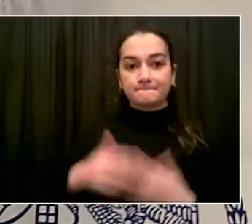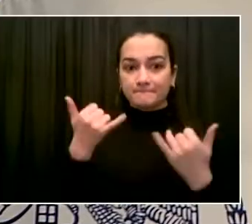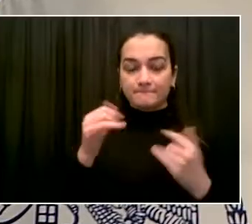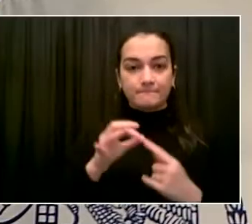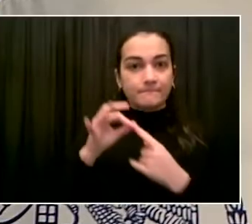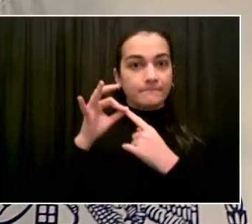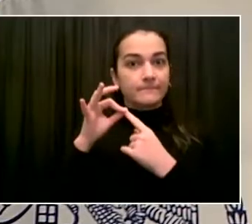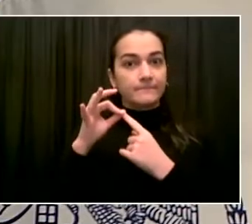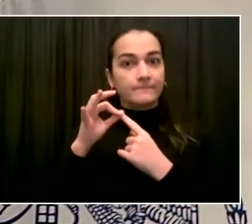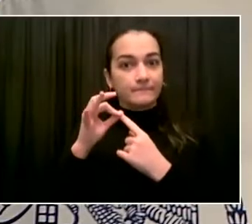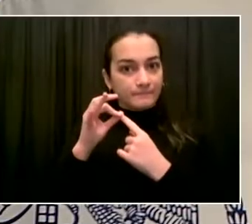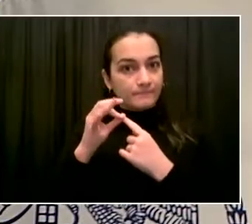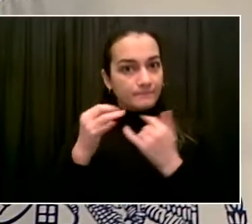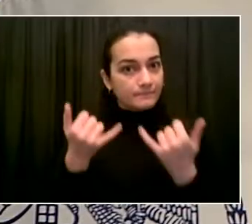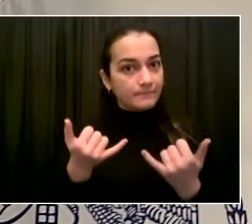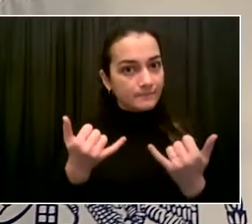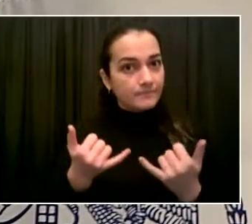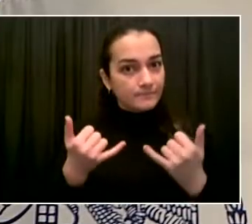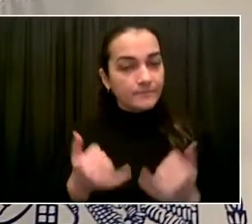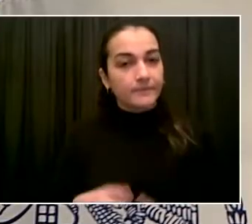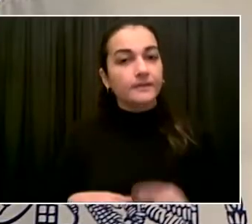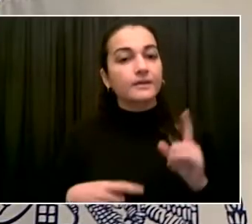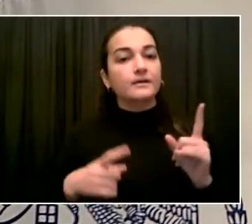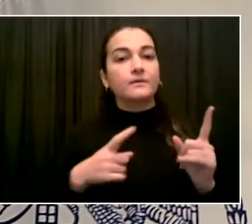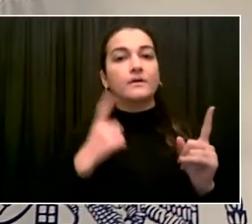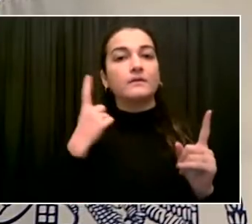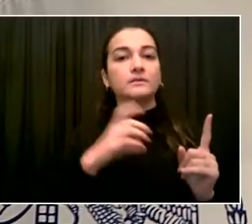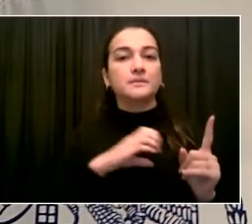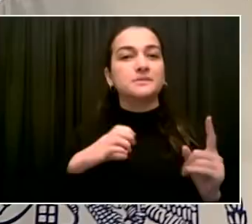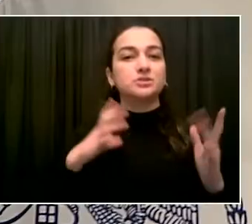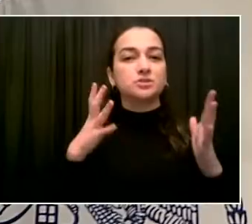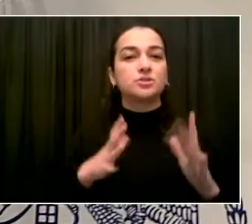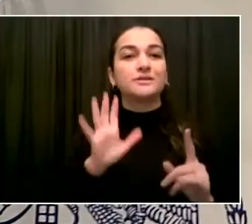IMMEDIATE SET OF CIRCUMSTANCES AND WE HAVE THE LEGAL RIGHT OF THE HEALTH COMMISSIONER TO